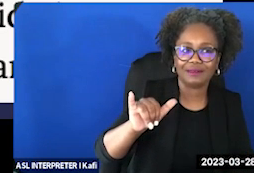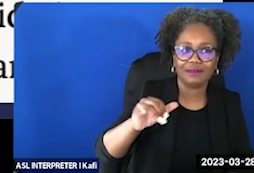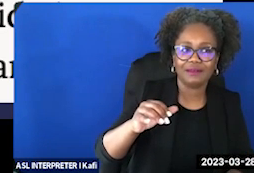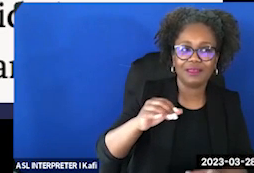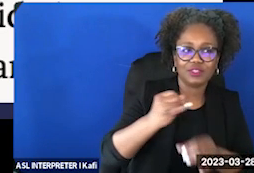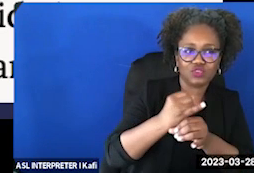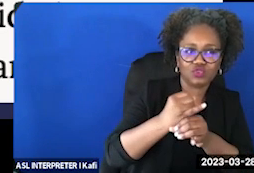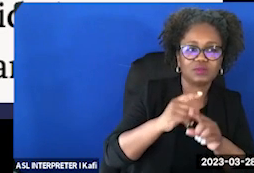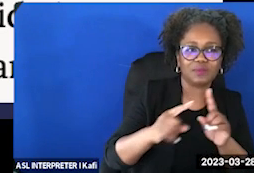Debbie Stine, Science & Technology Policy Academy: So